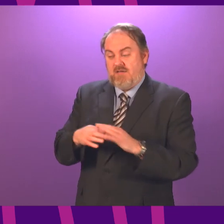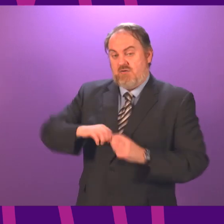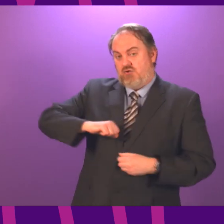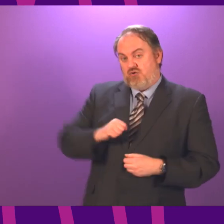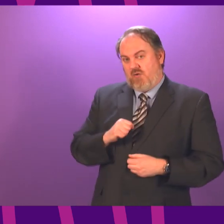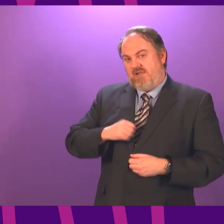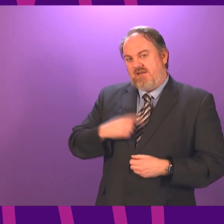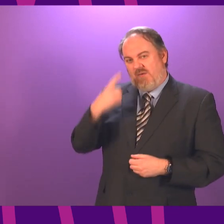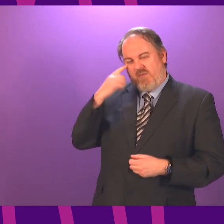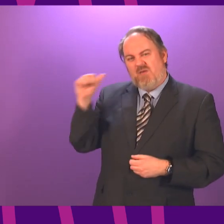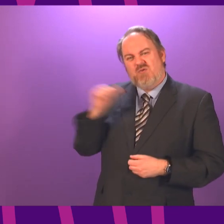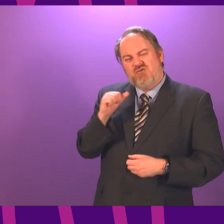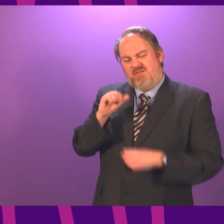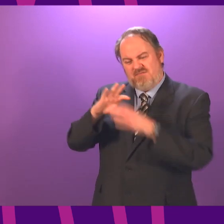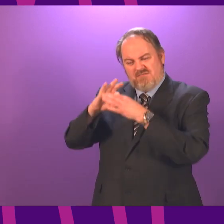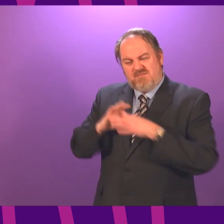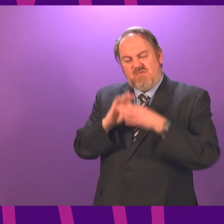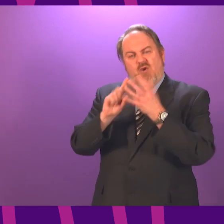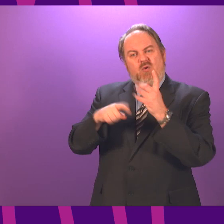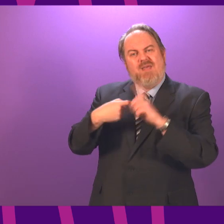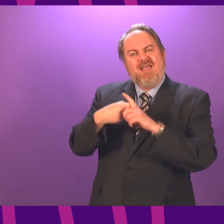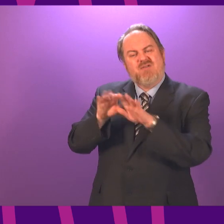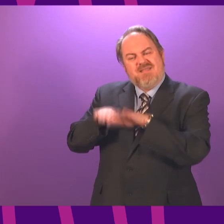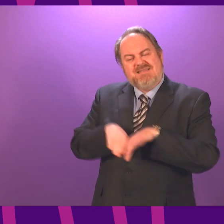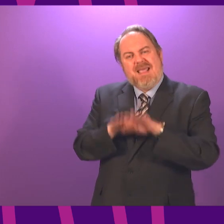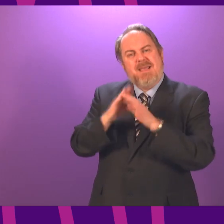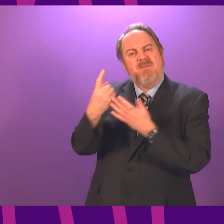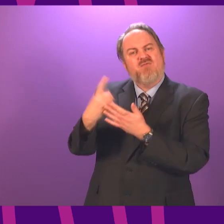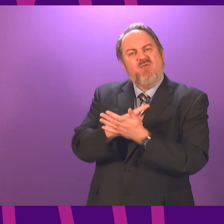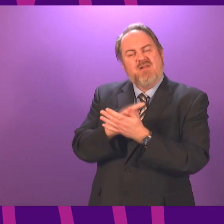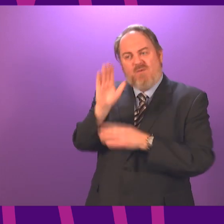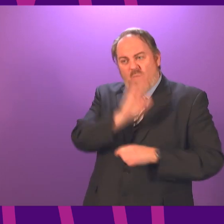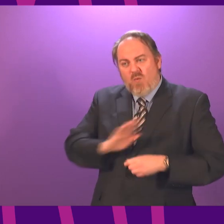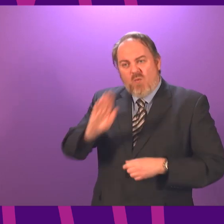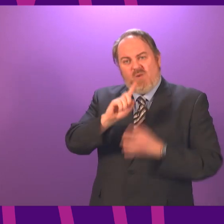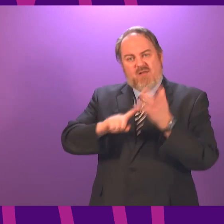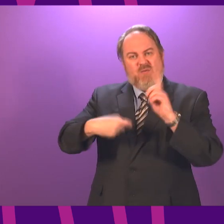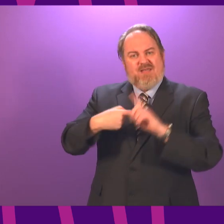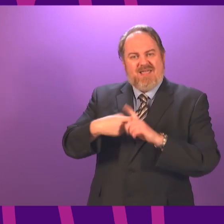common four-nations approach on travel restrictions, and we will continue to try to progress that